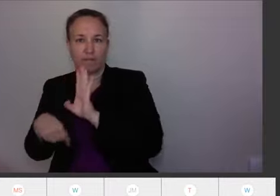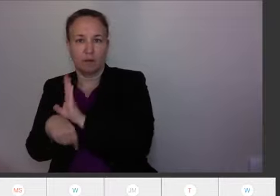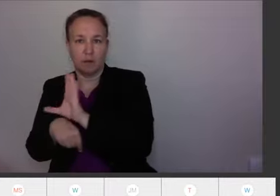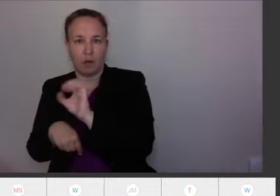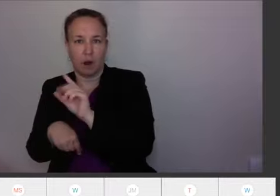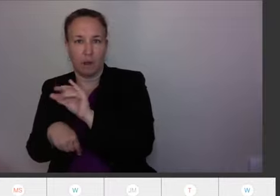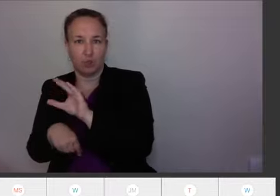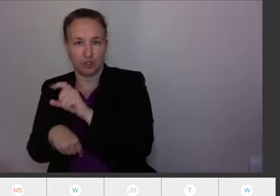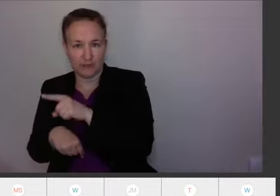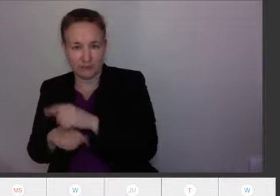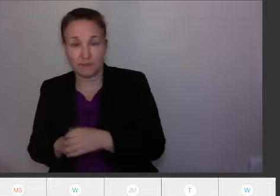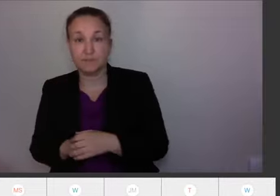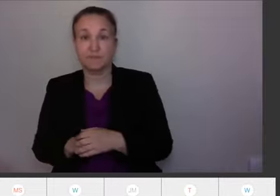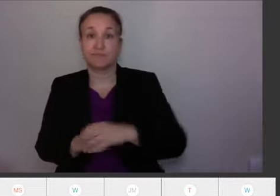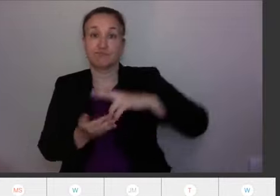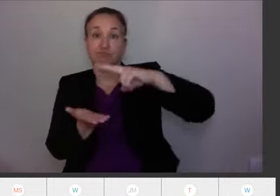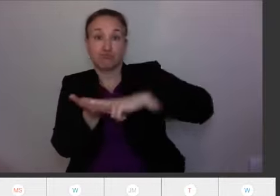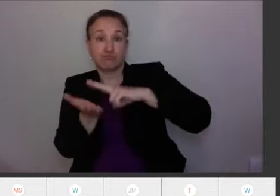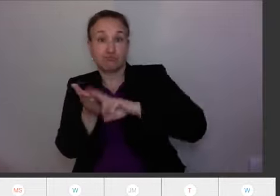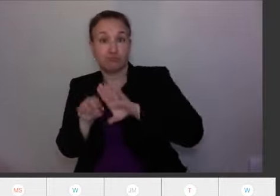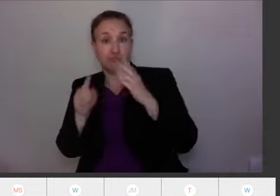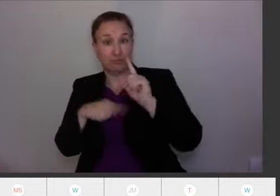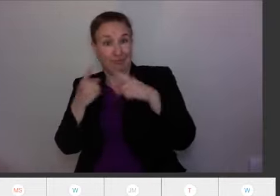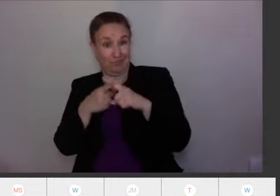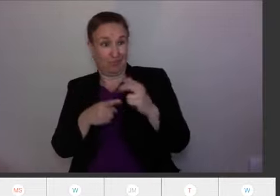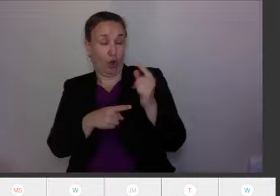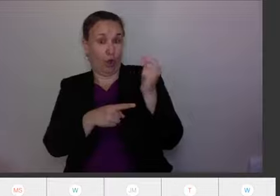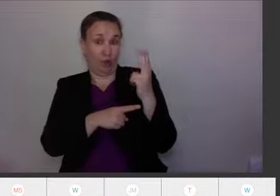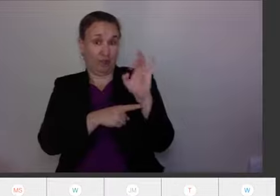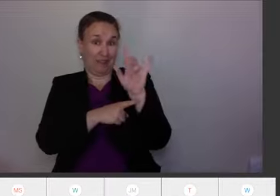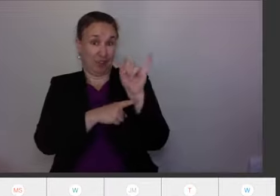applications opened on thursday july 16th